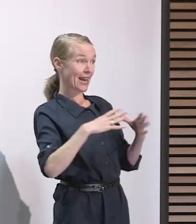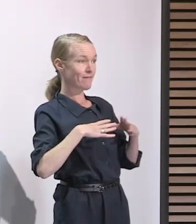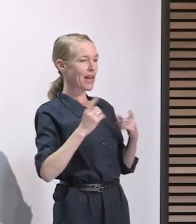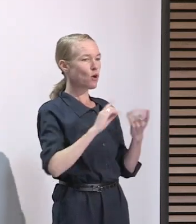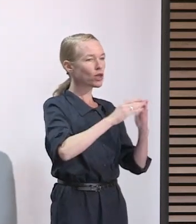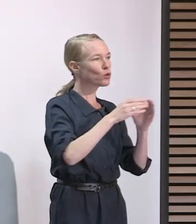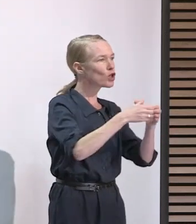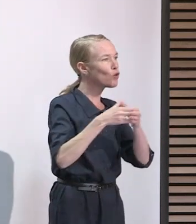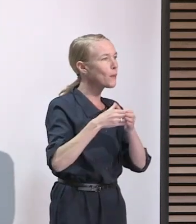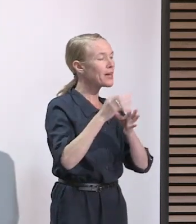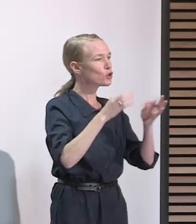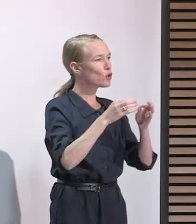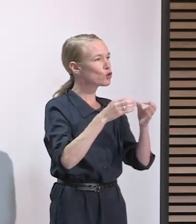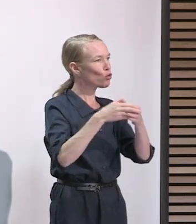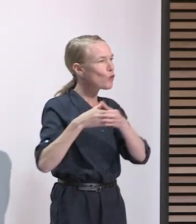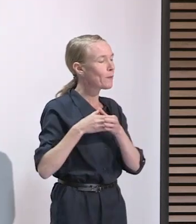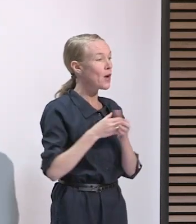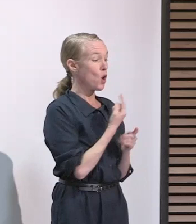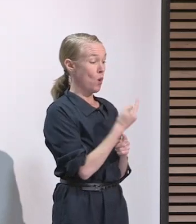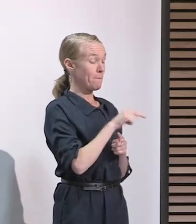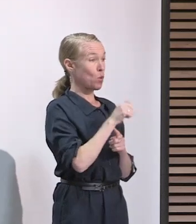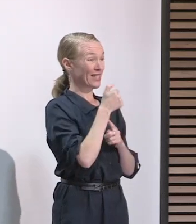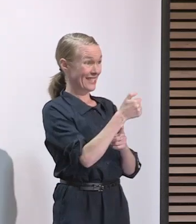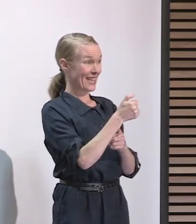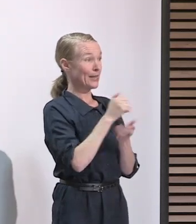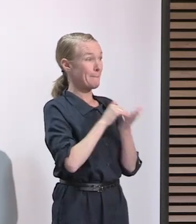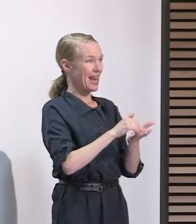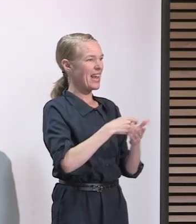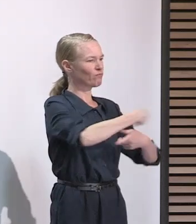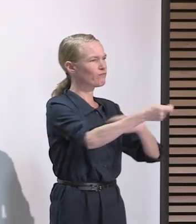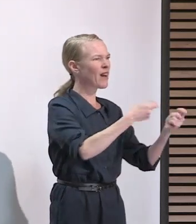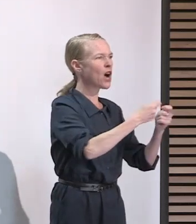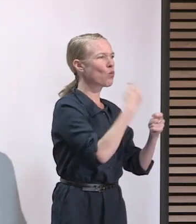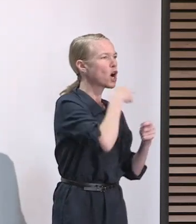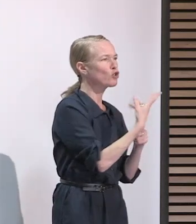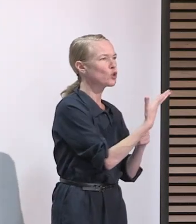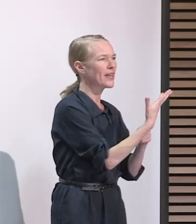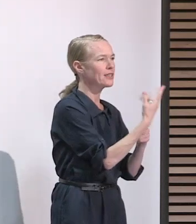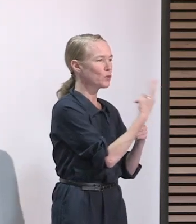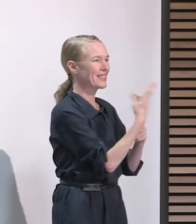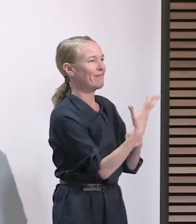the 5 million masks were to be made available to community